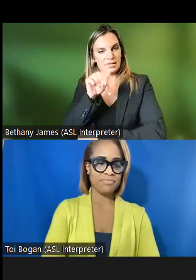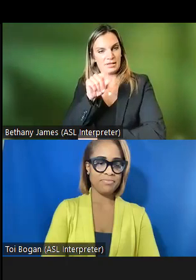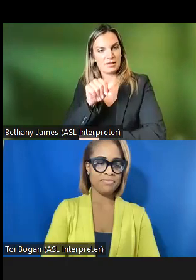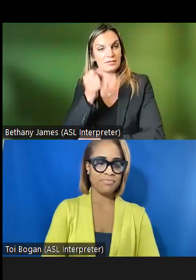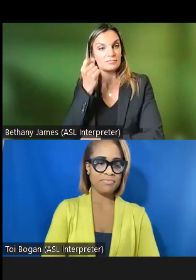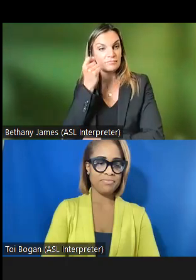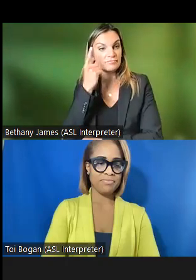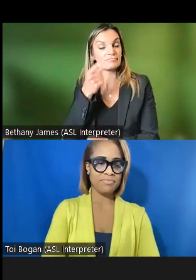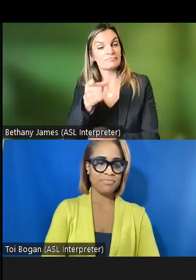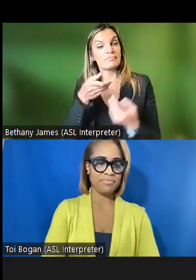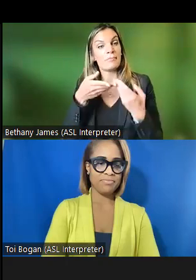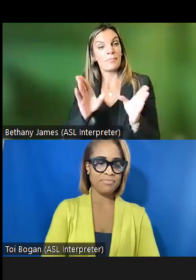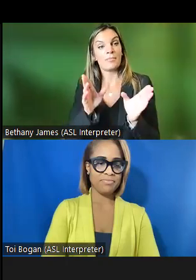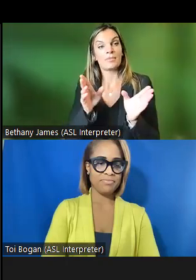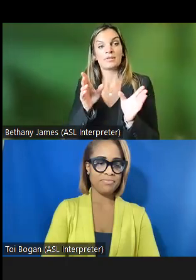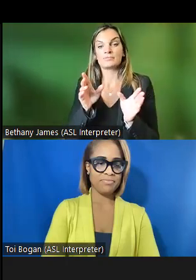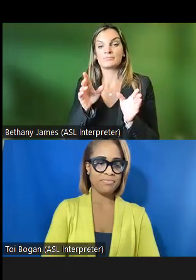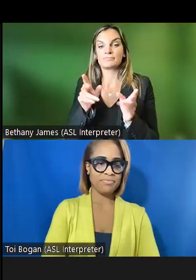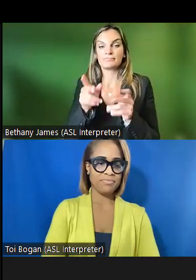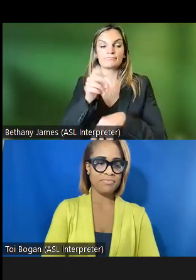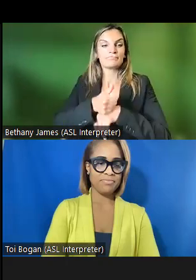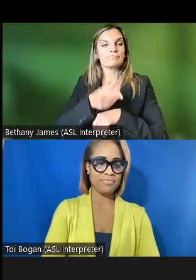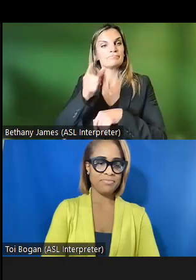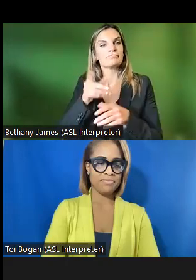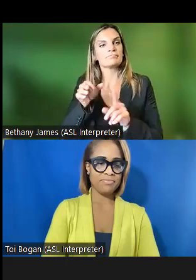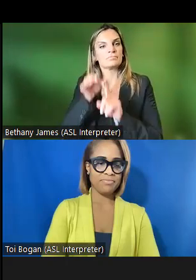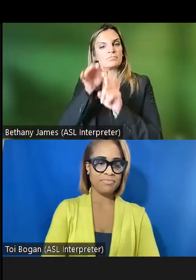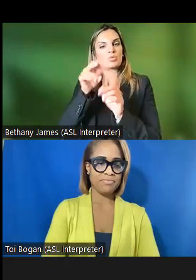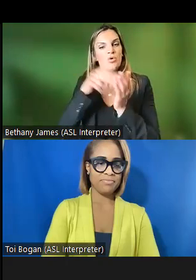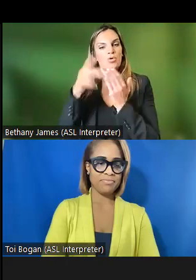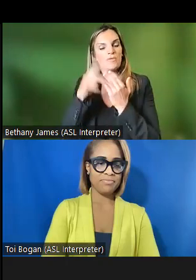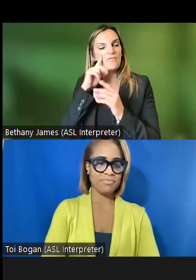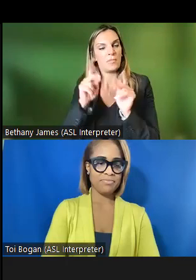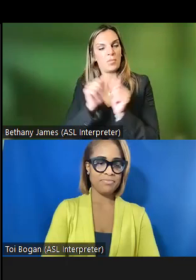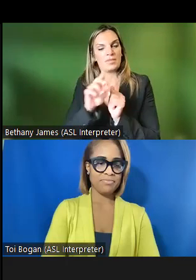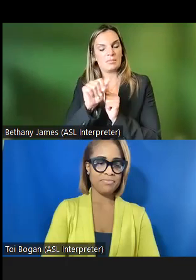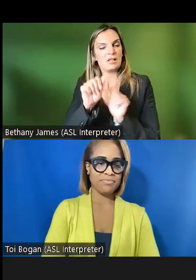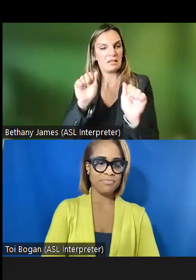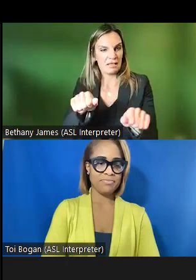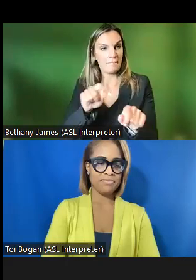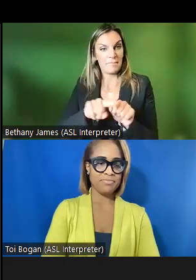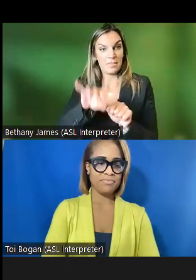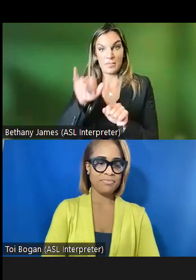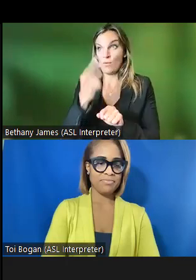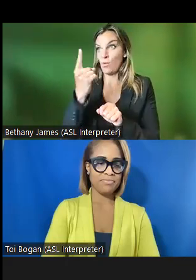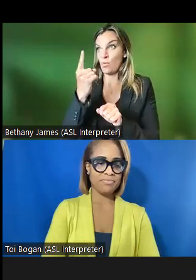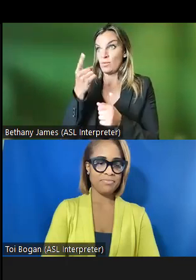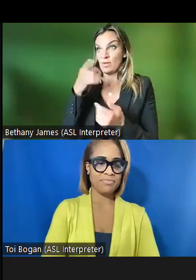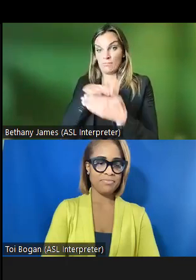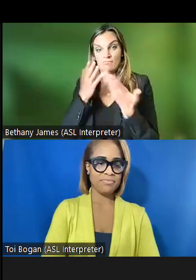specialized programs for persons with disabilities, it can't be the only way that the person with a disability can participate.